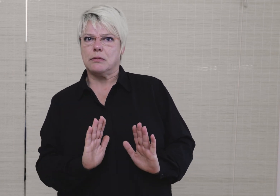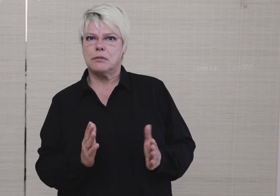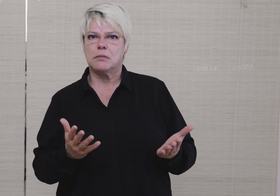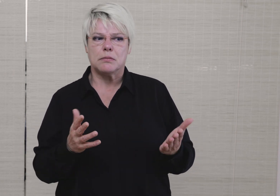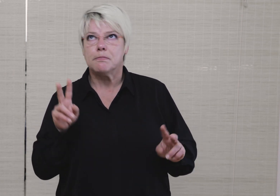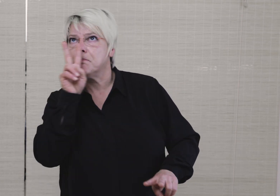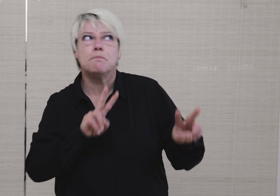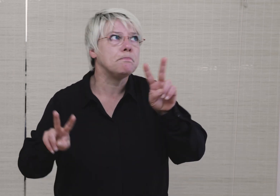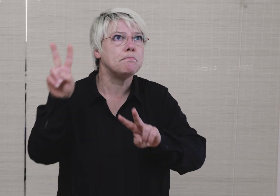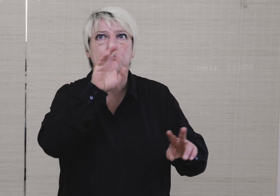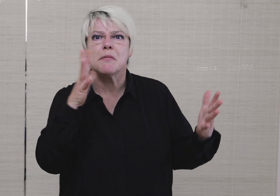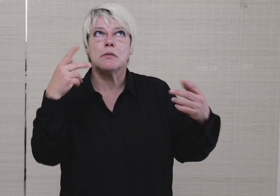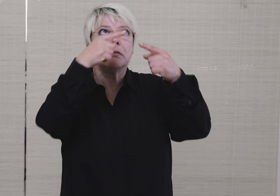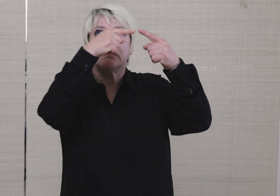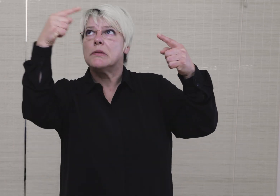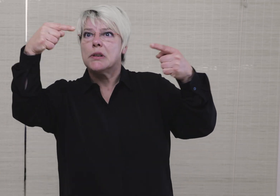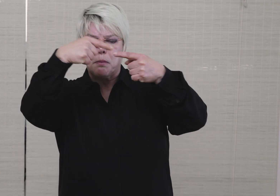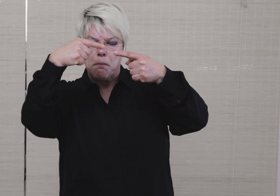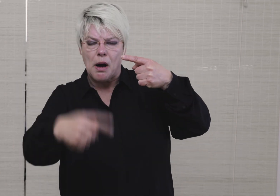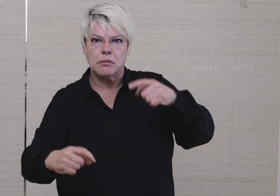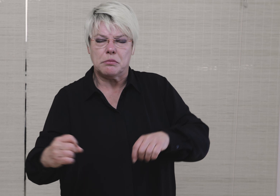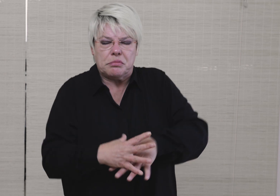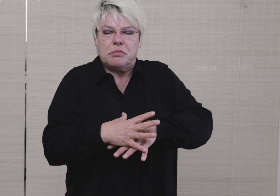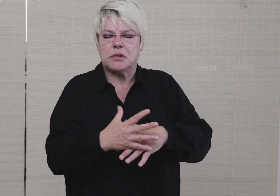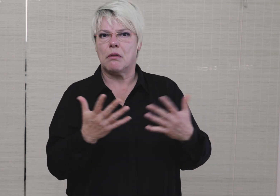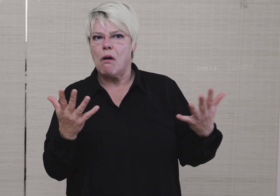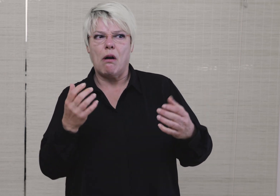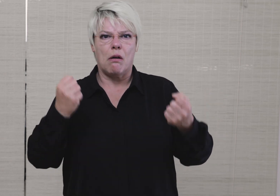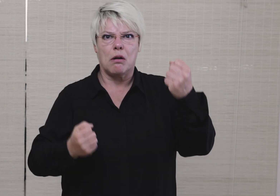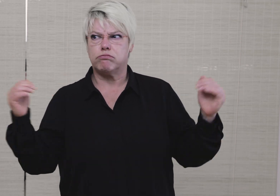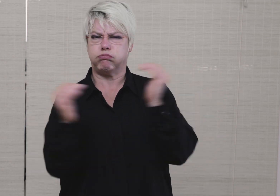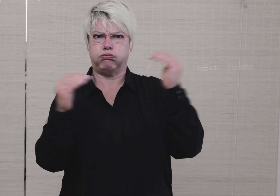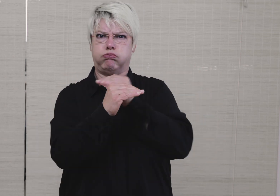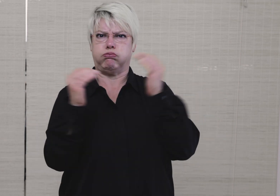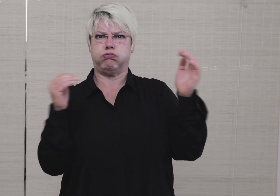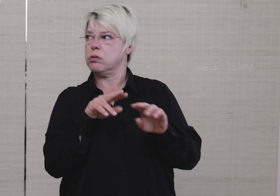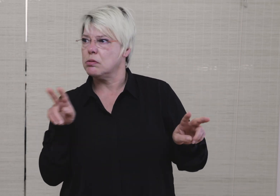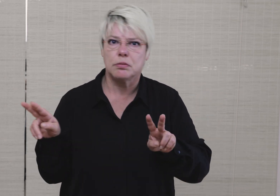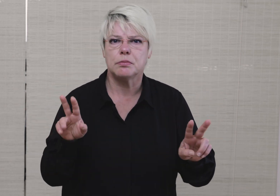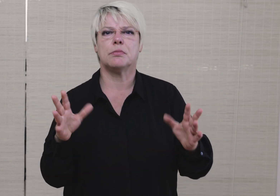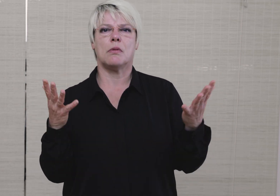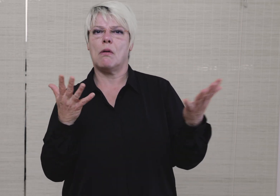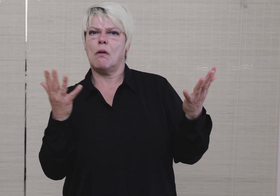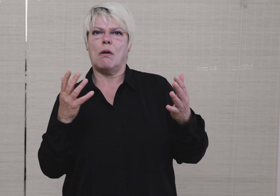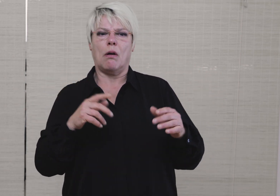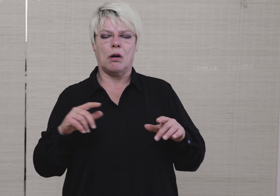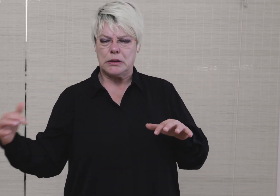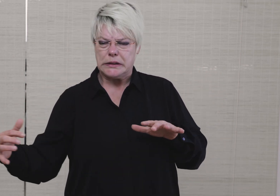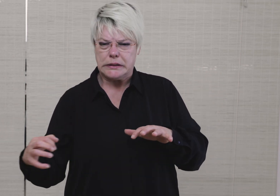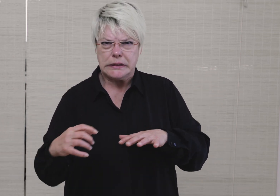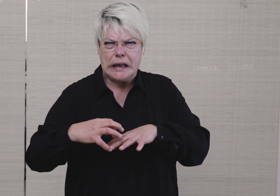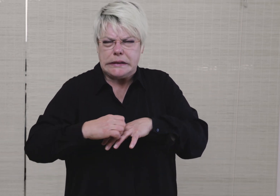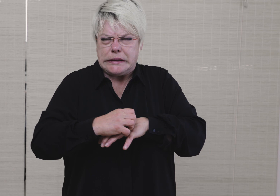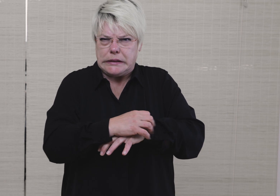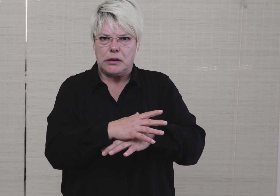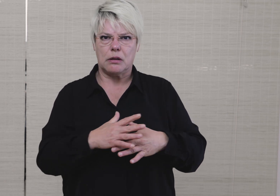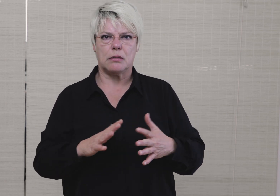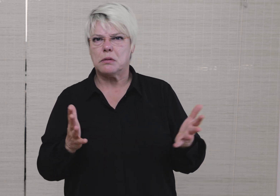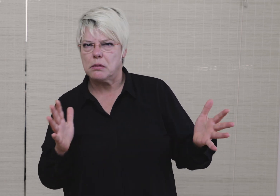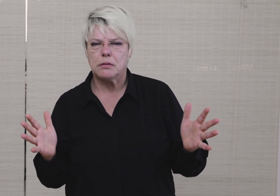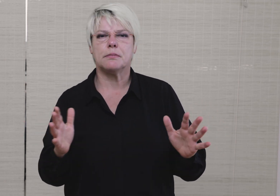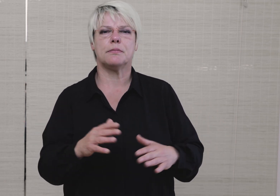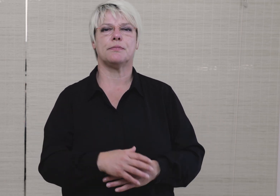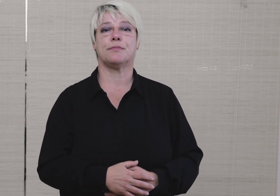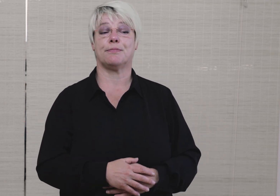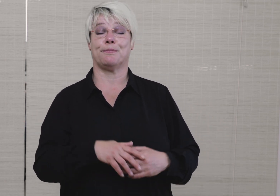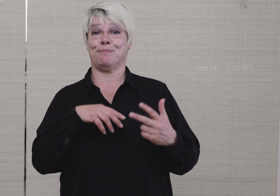Look for dangerous substances, high voltage, heavy traffic or risk of infection. Make sure not to risk your own life.